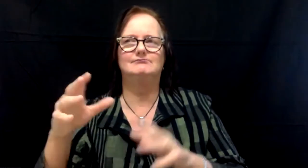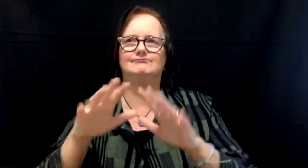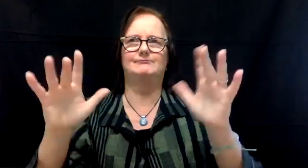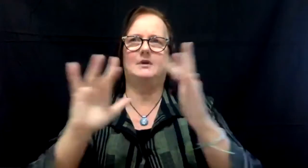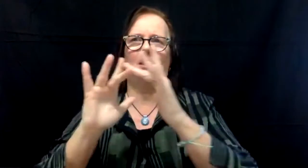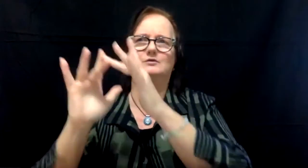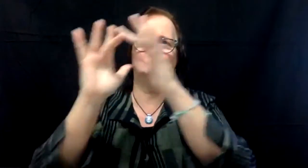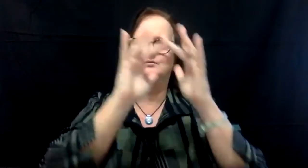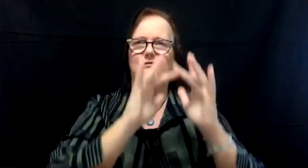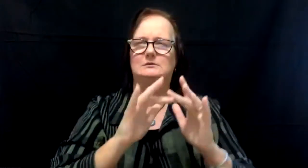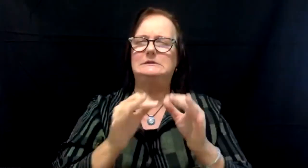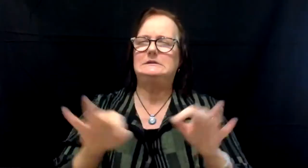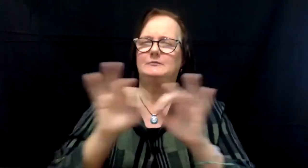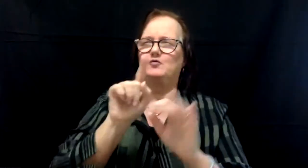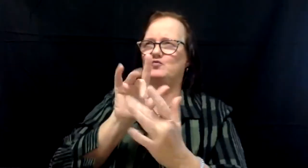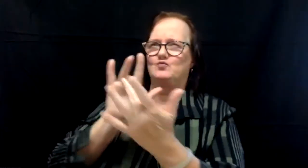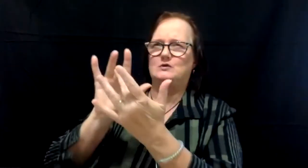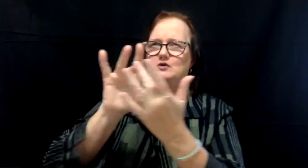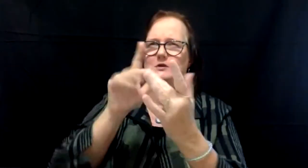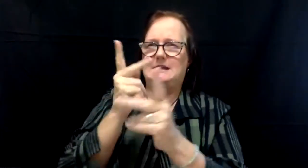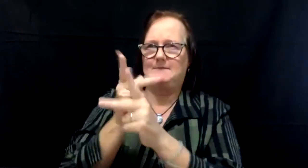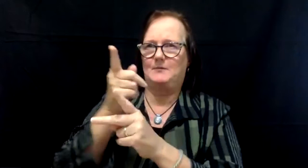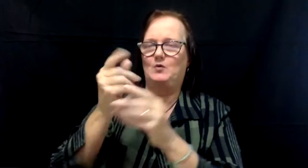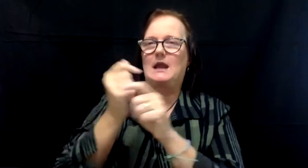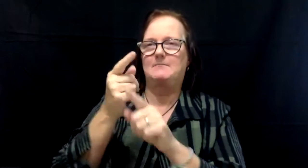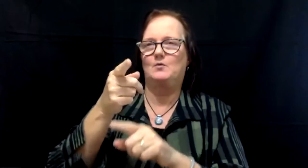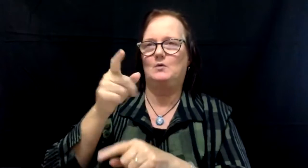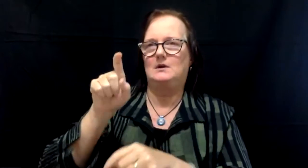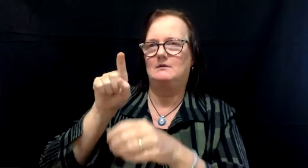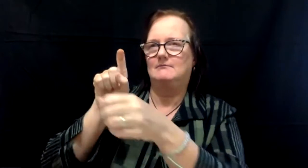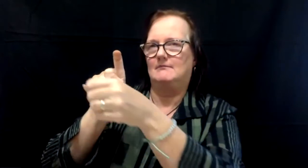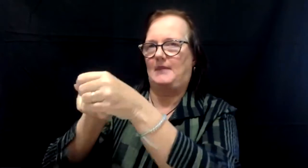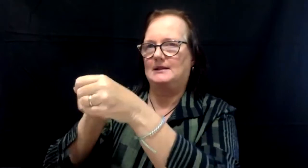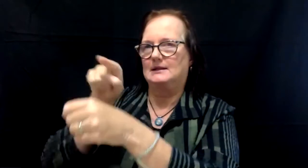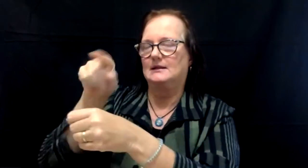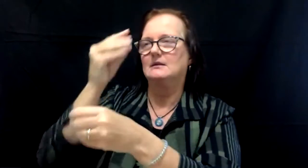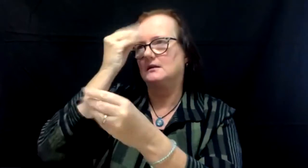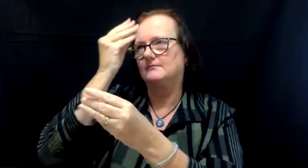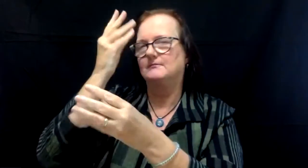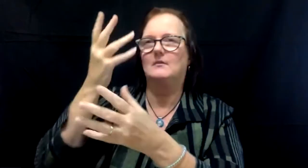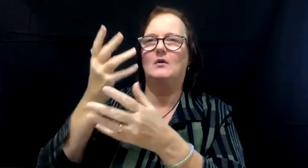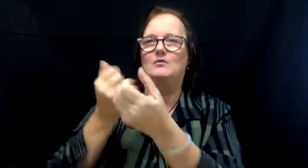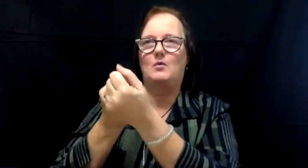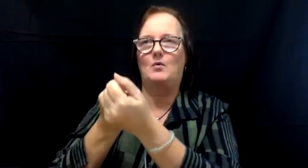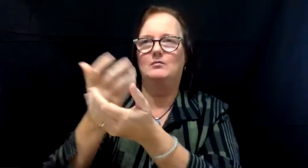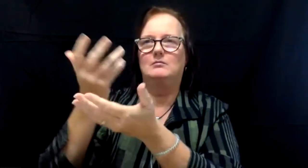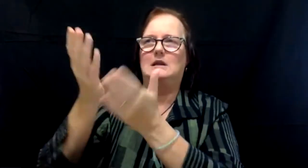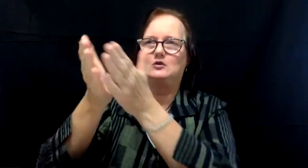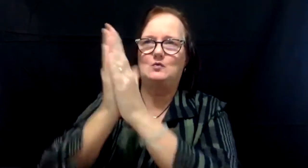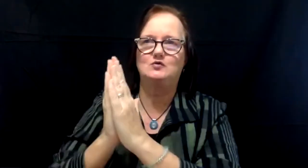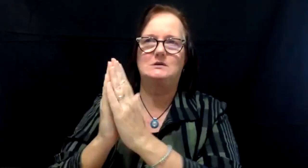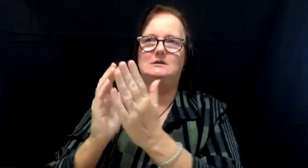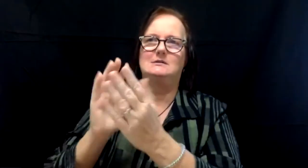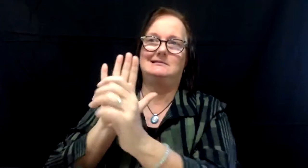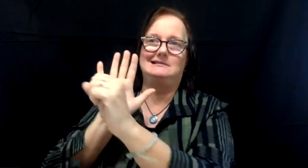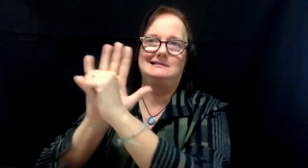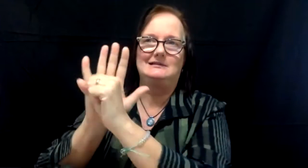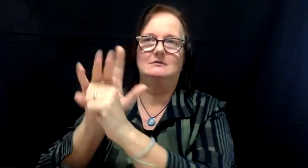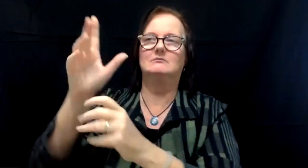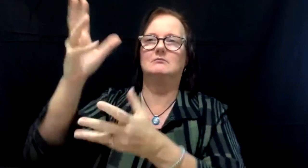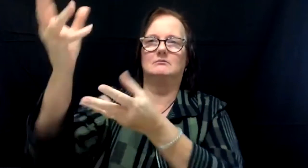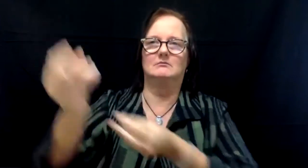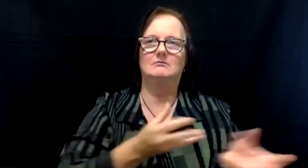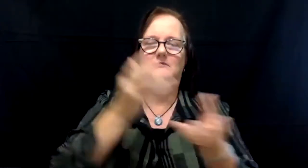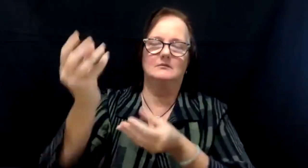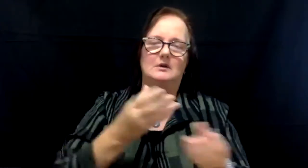There's a great network of services, it's important to keep connected for information, support, requests, and advocacy.